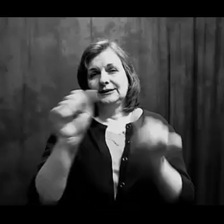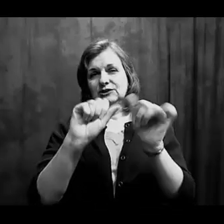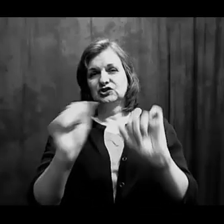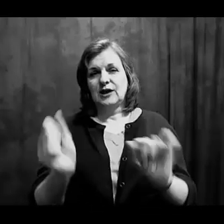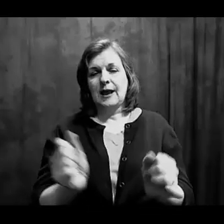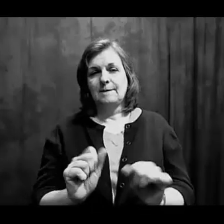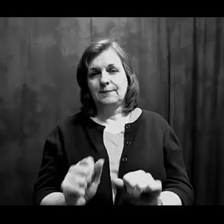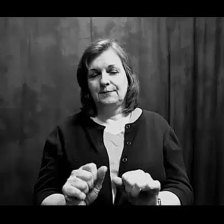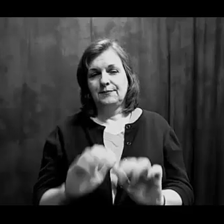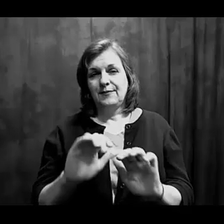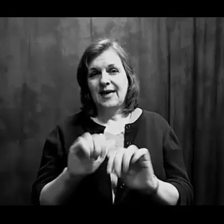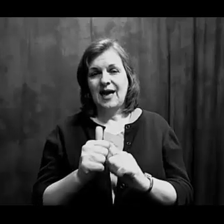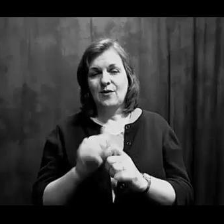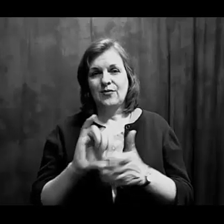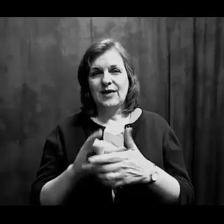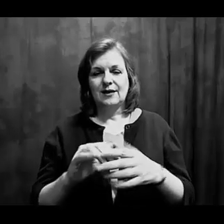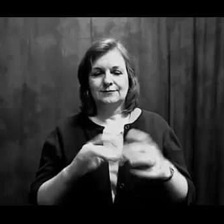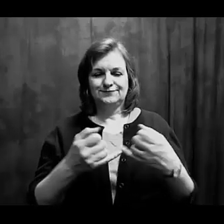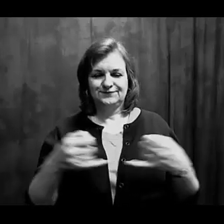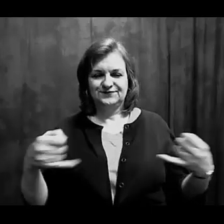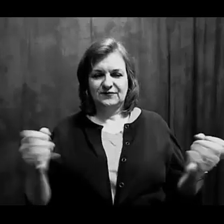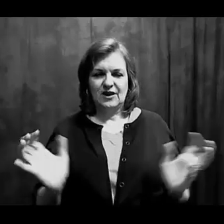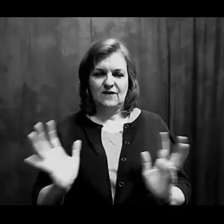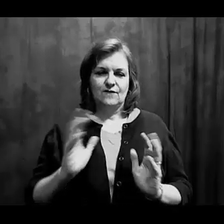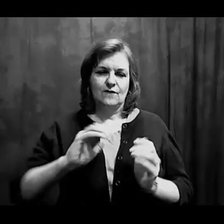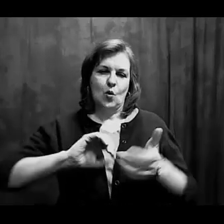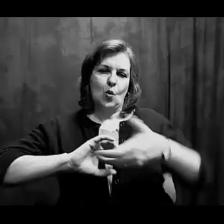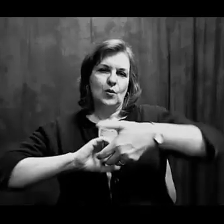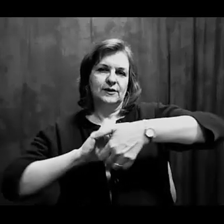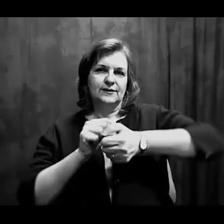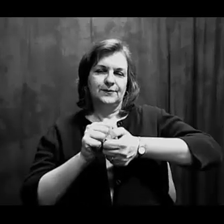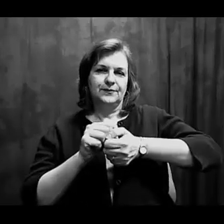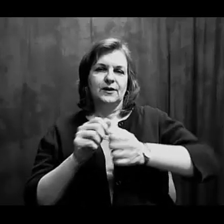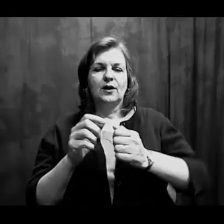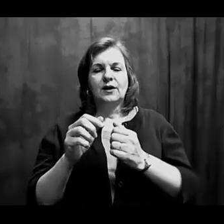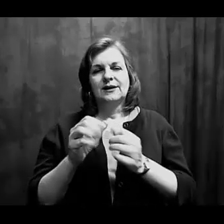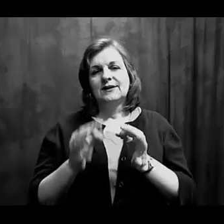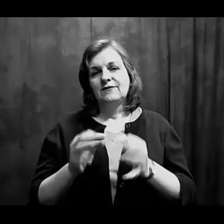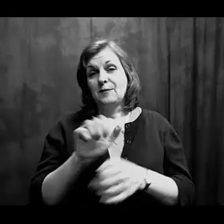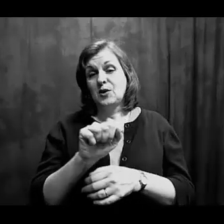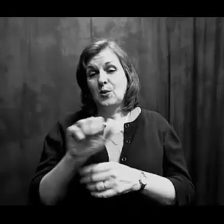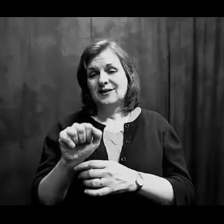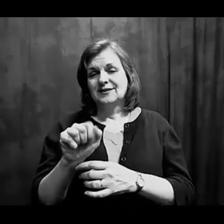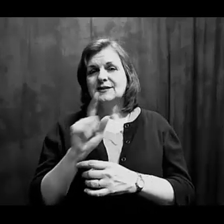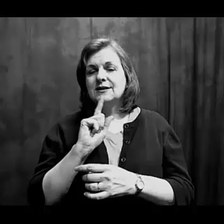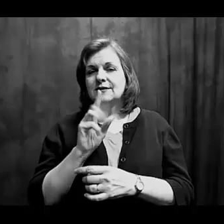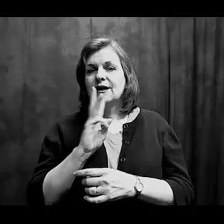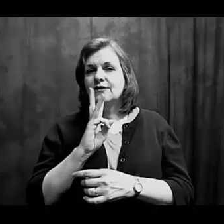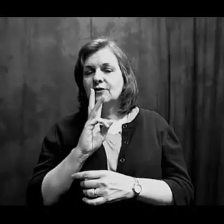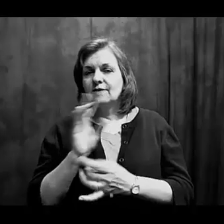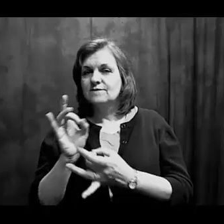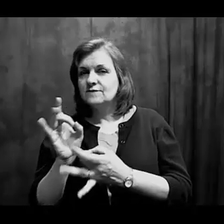and how it folds with amino acids and hydrophobic vs. hydrophilic